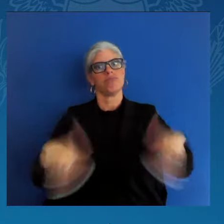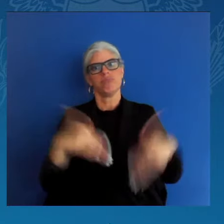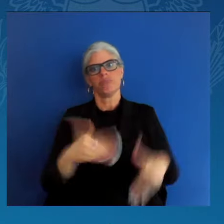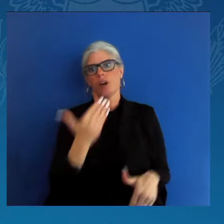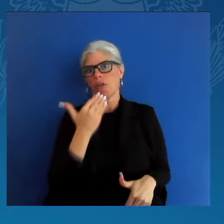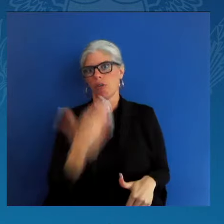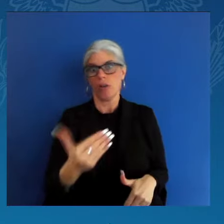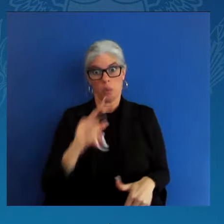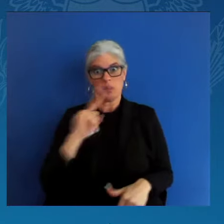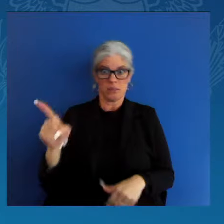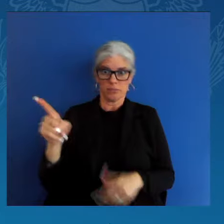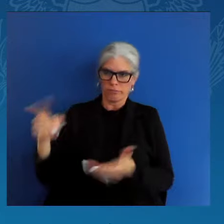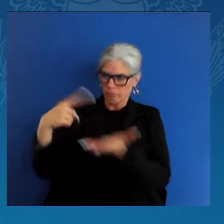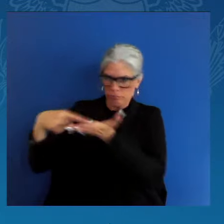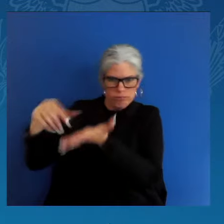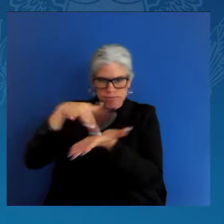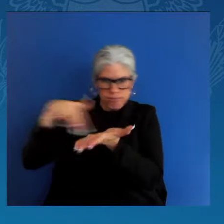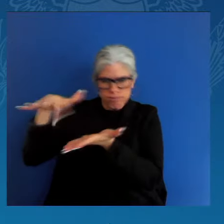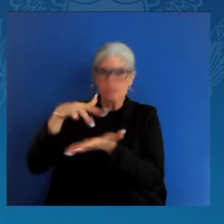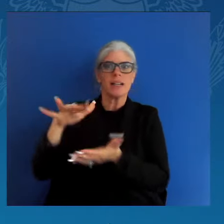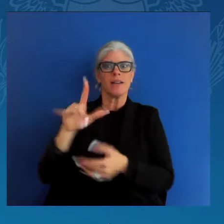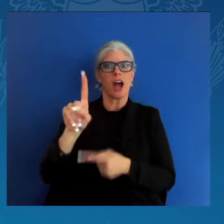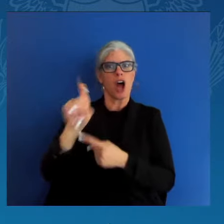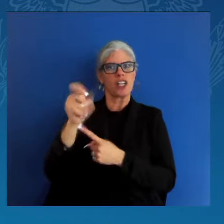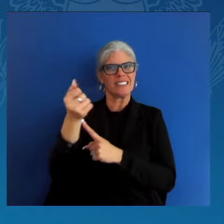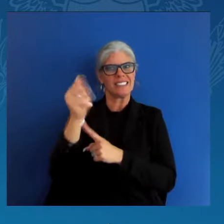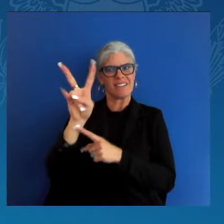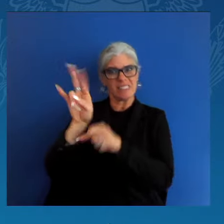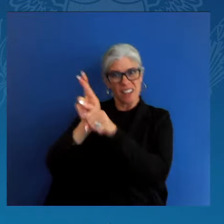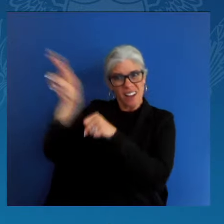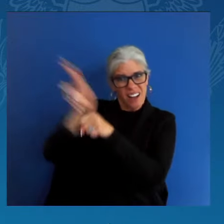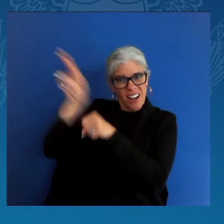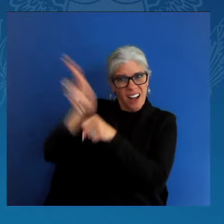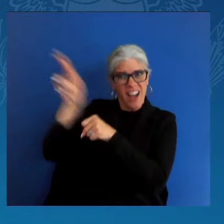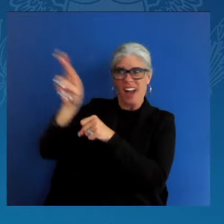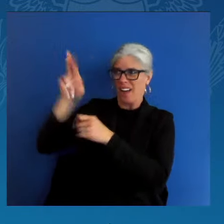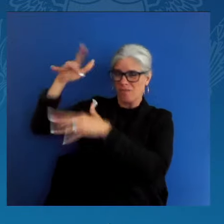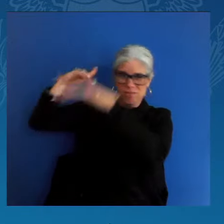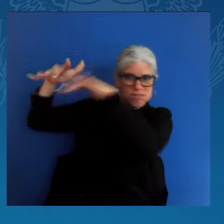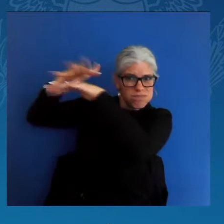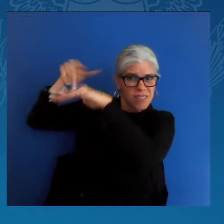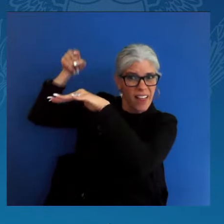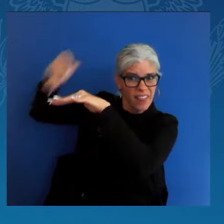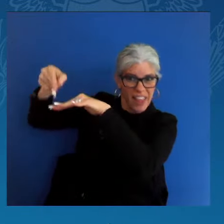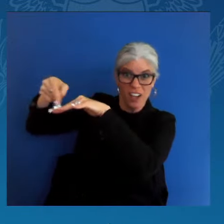legislative proposal on in-space authorization and supervision of commercial novel space activities,